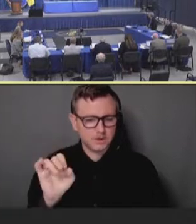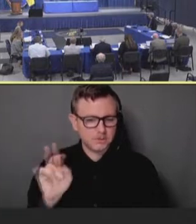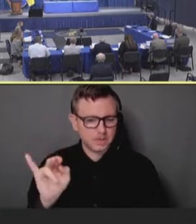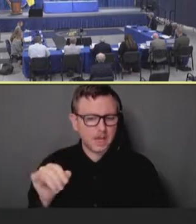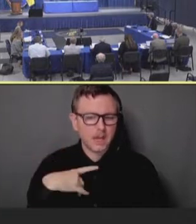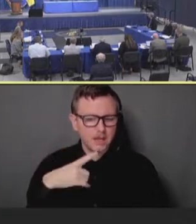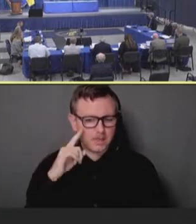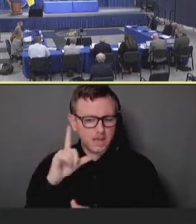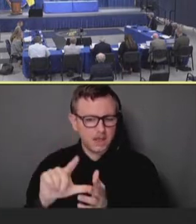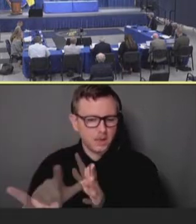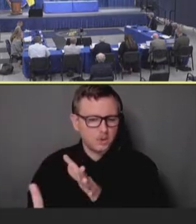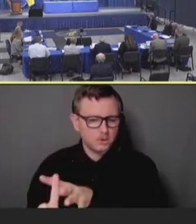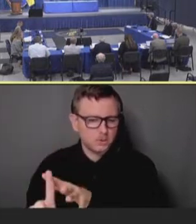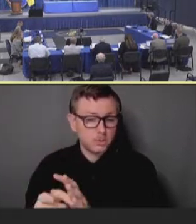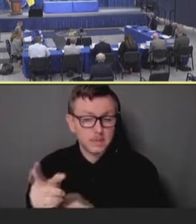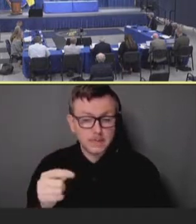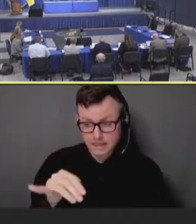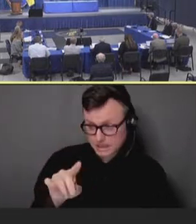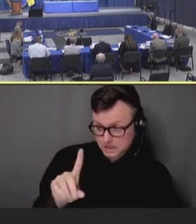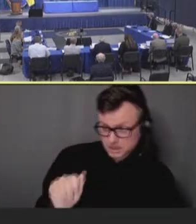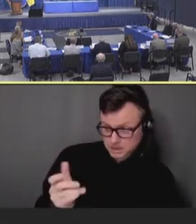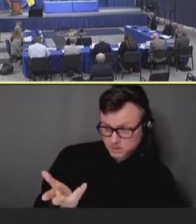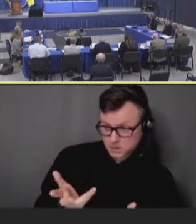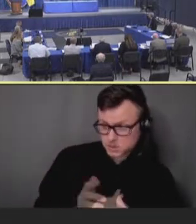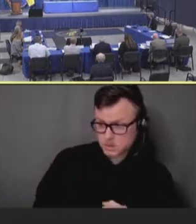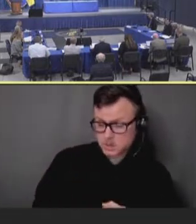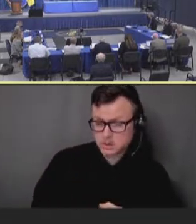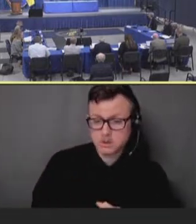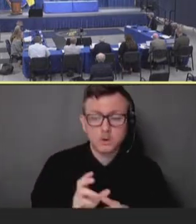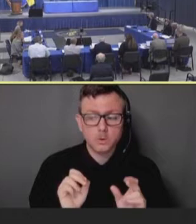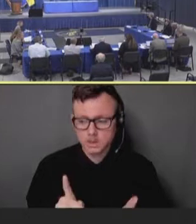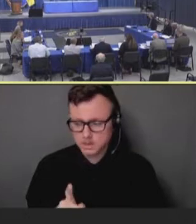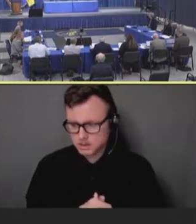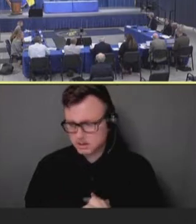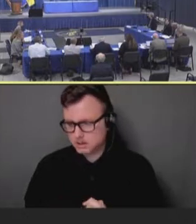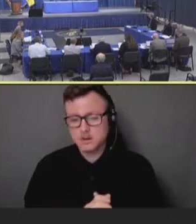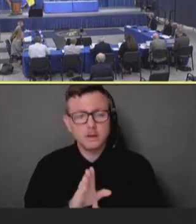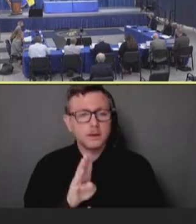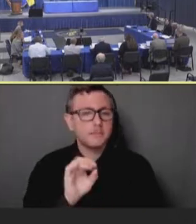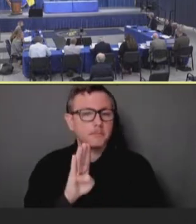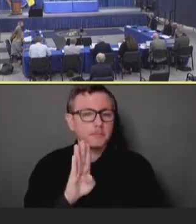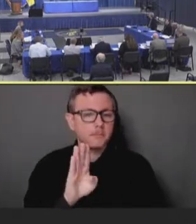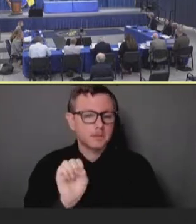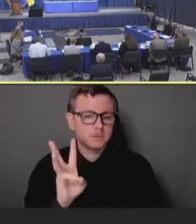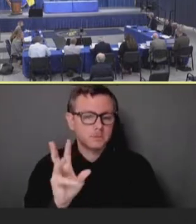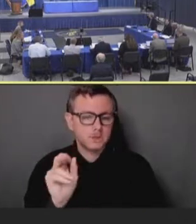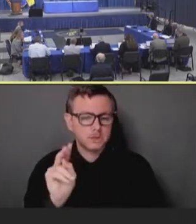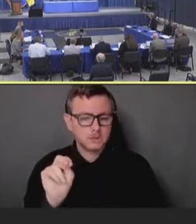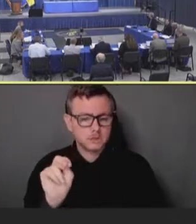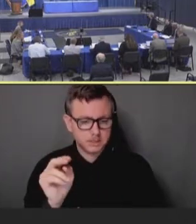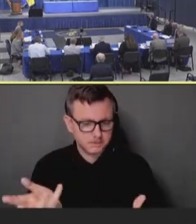But are you on Geeta? Okay. Bob Swanson. Robert Swanson: Present.